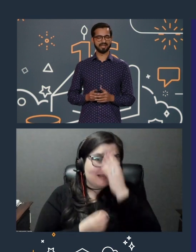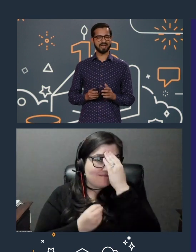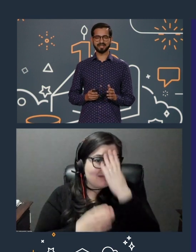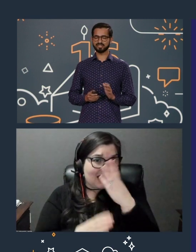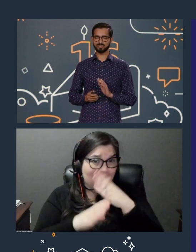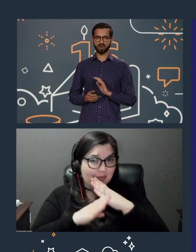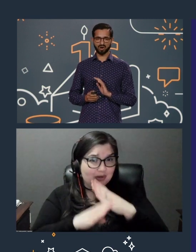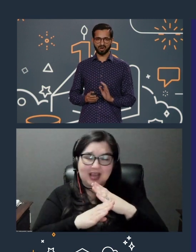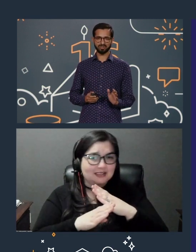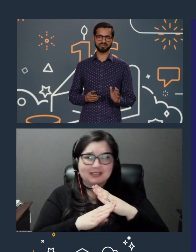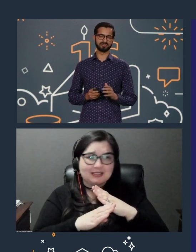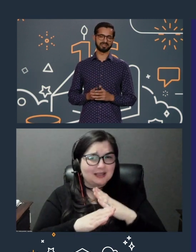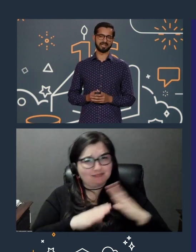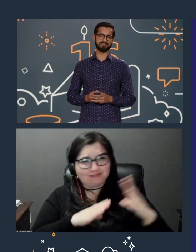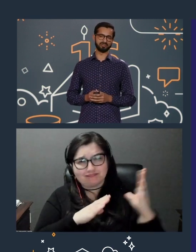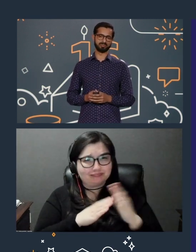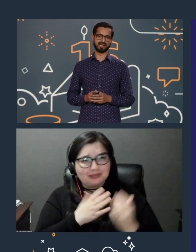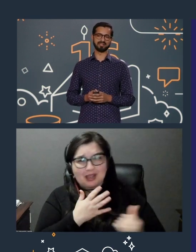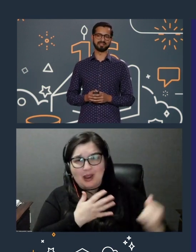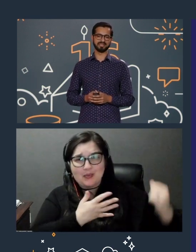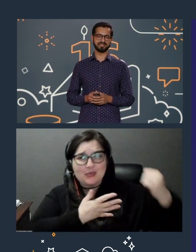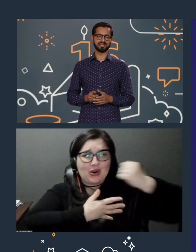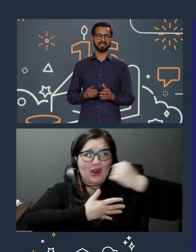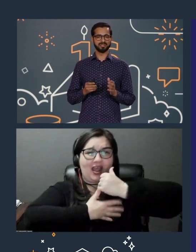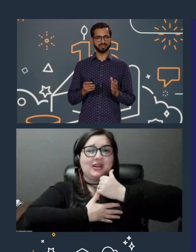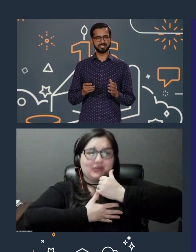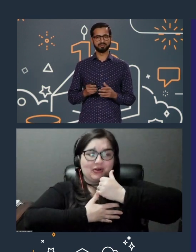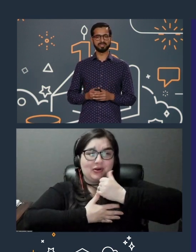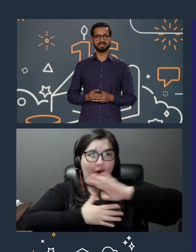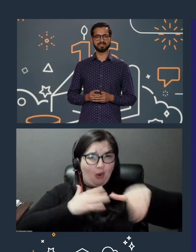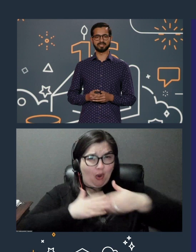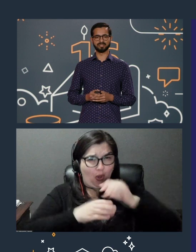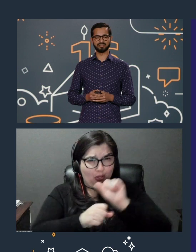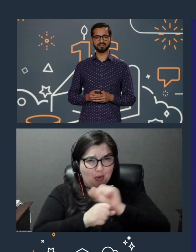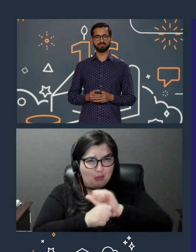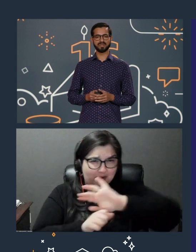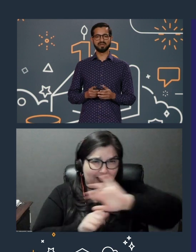And in addition to all the work that we do behind the scenes to keep your data secure,